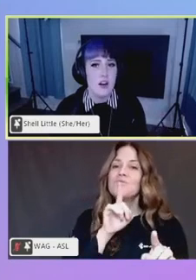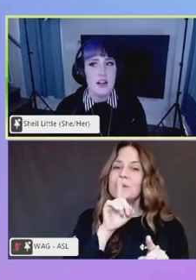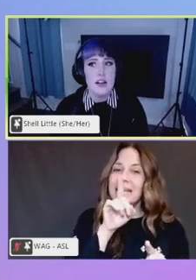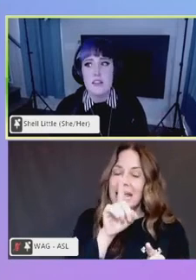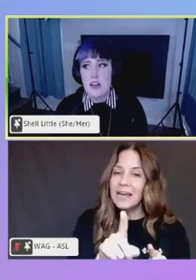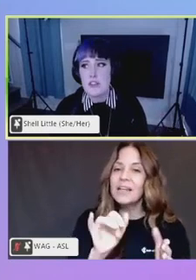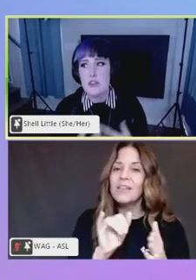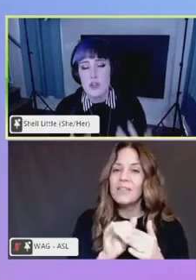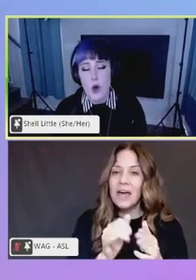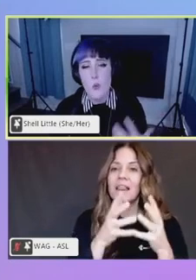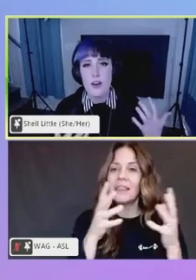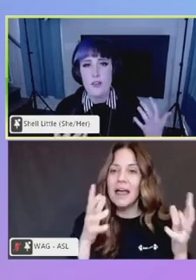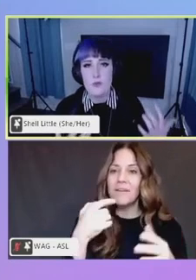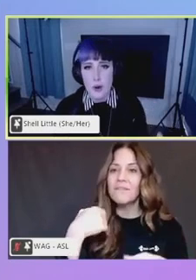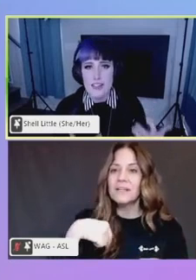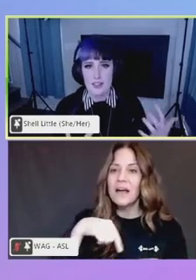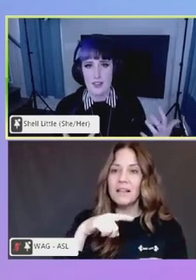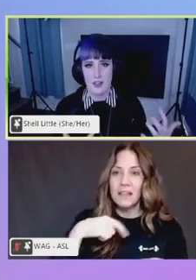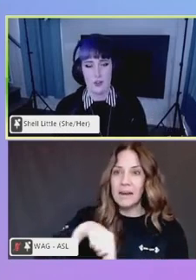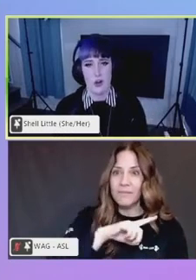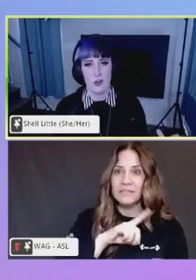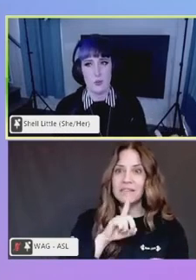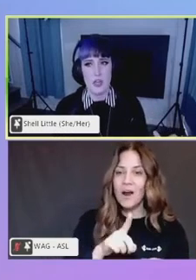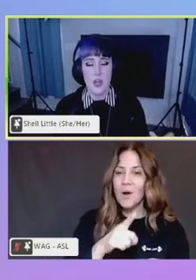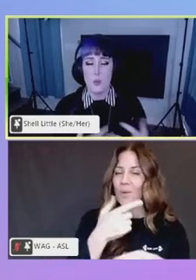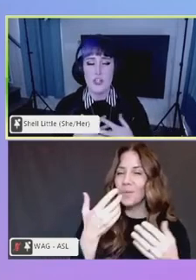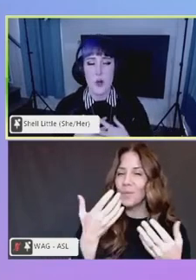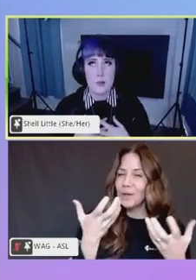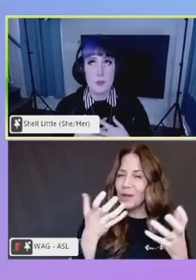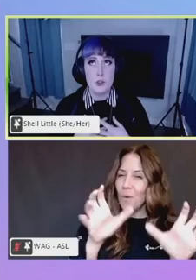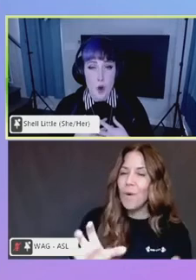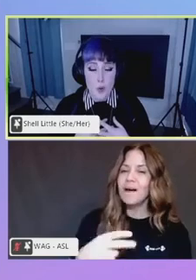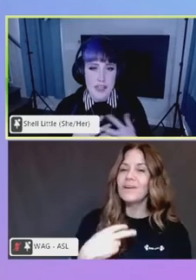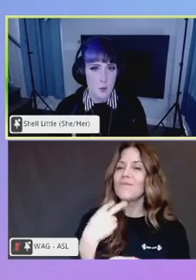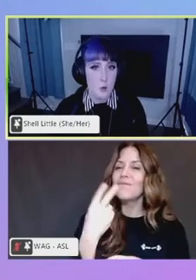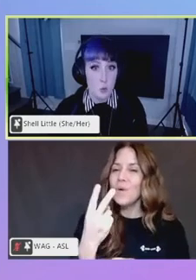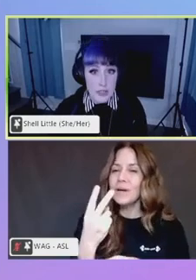So I don't see these things to discourage people from doing accessibility, you know, just to state the